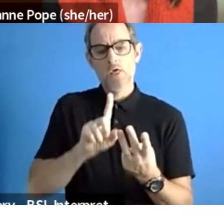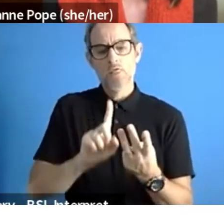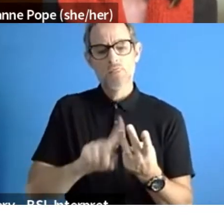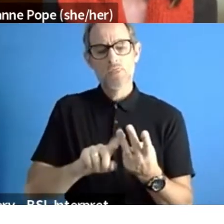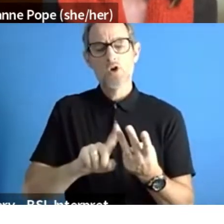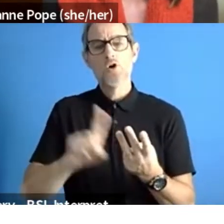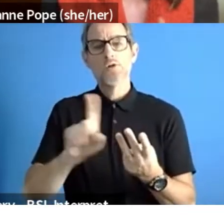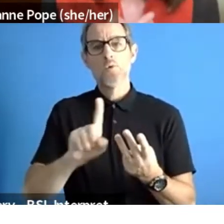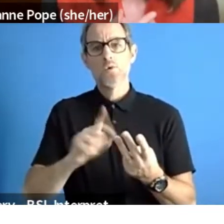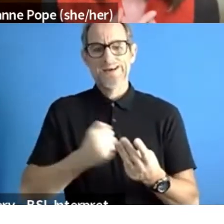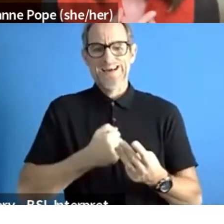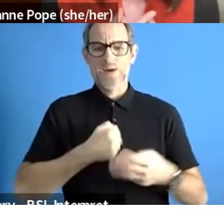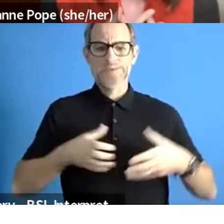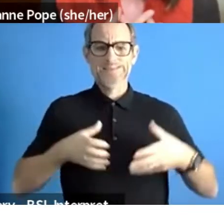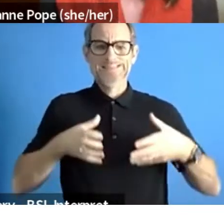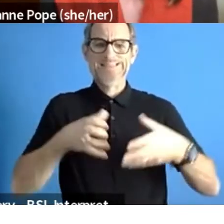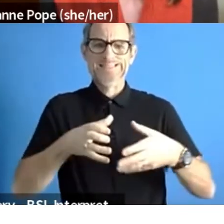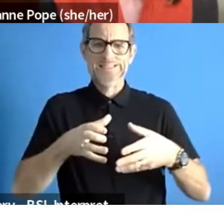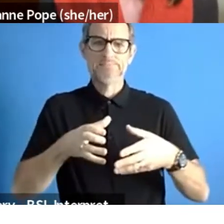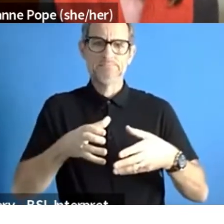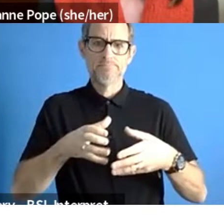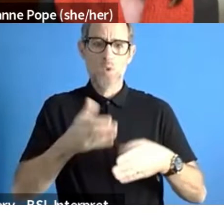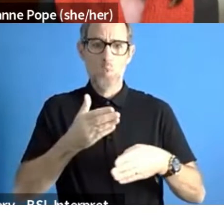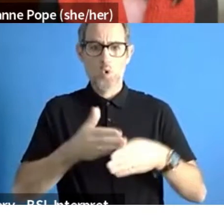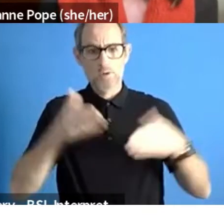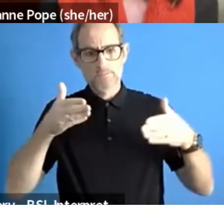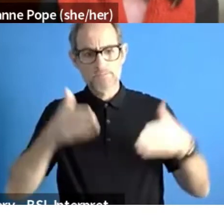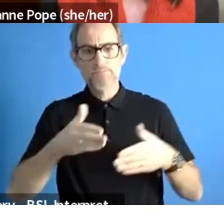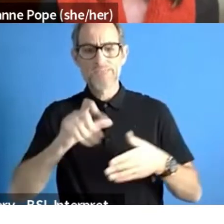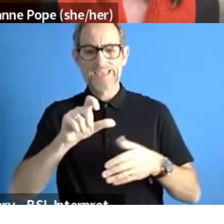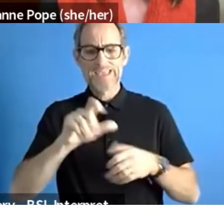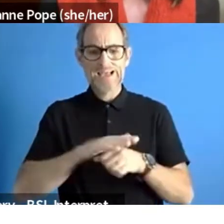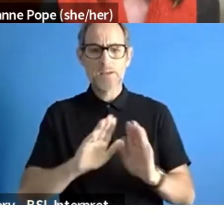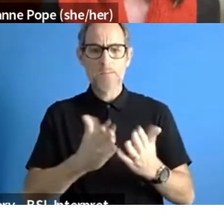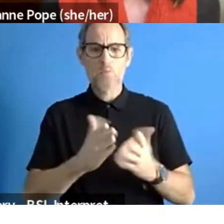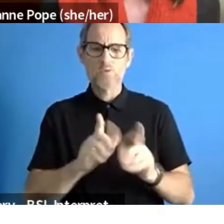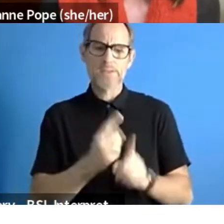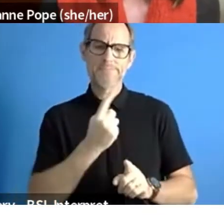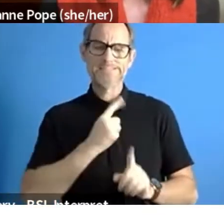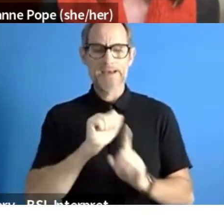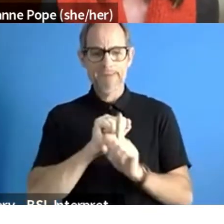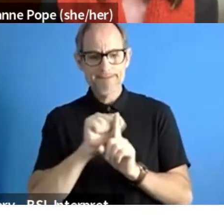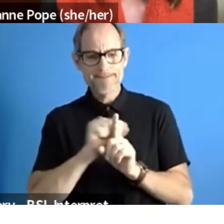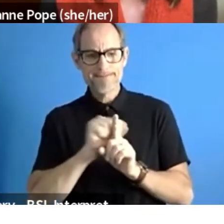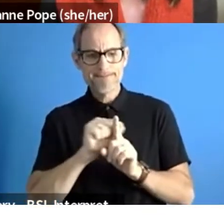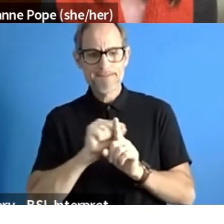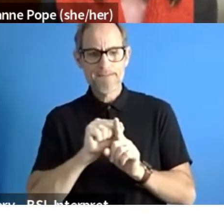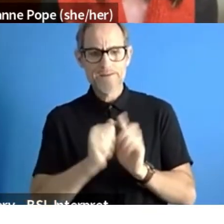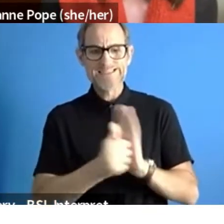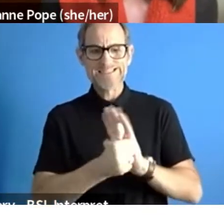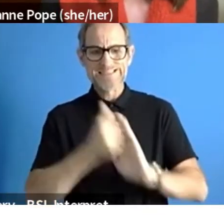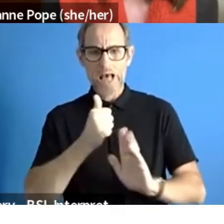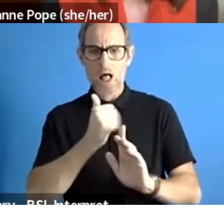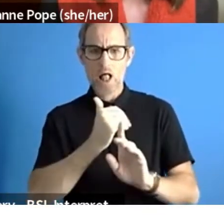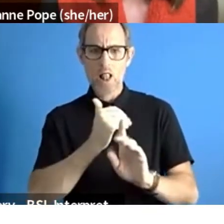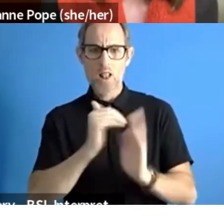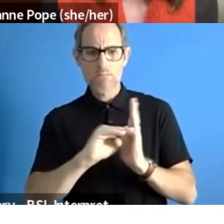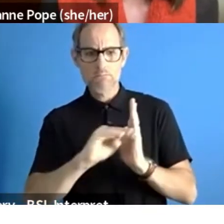working on Casebook, myself included. To inclose the understanding of accessibility.